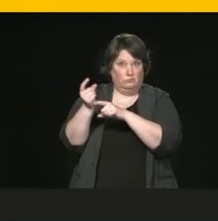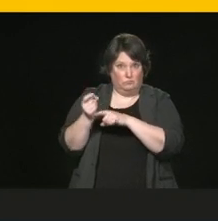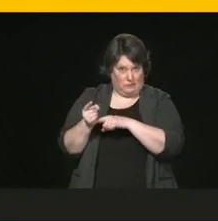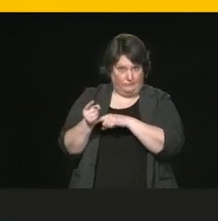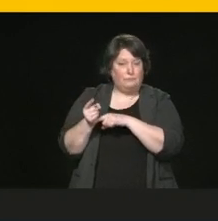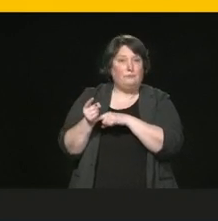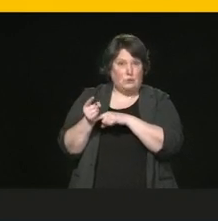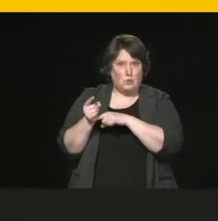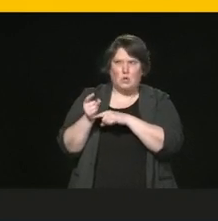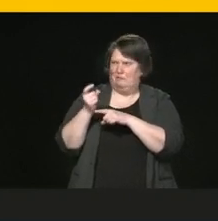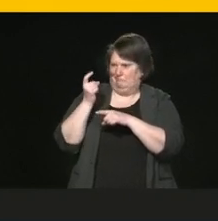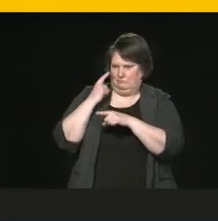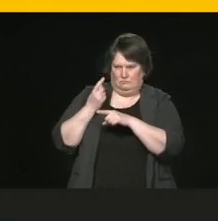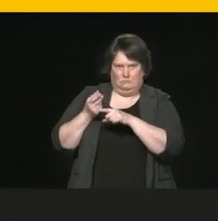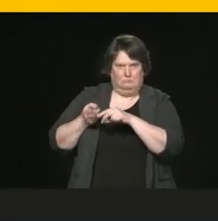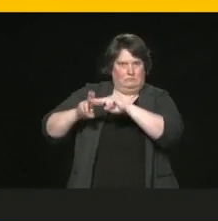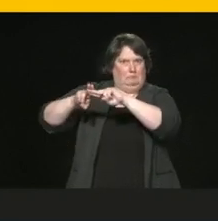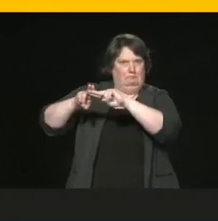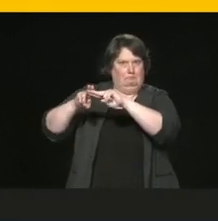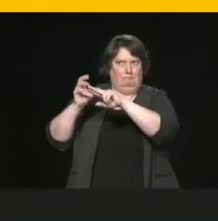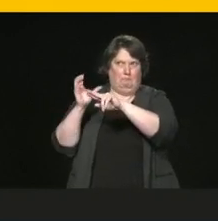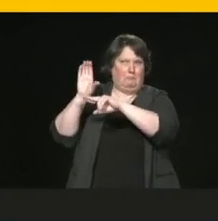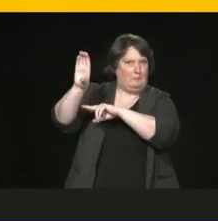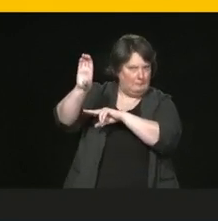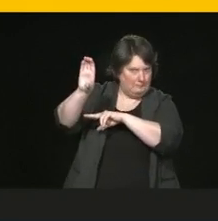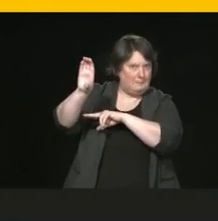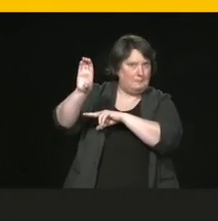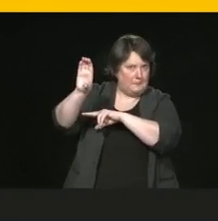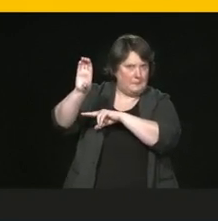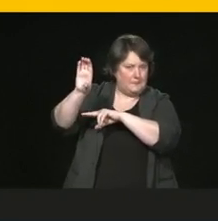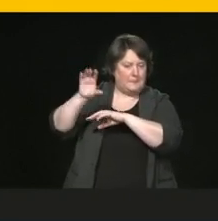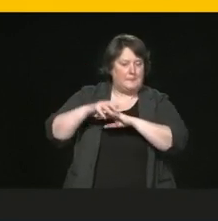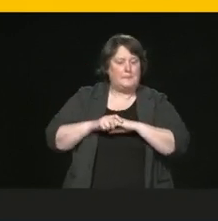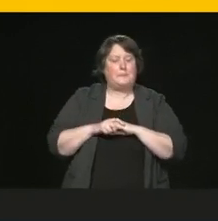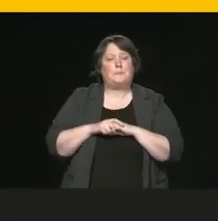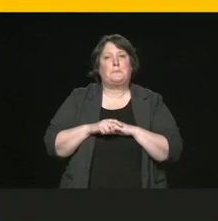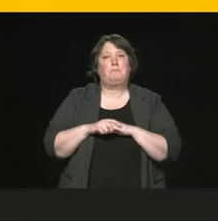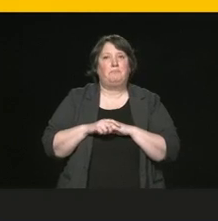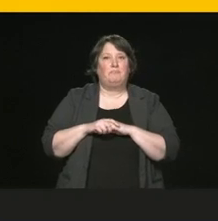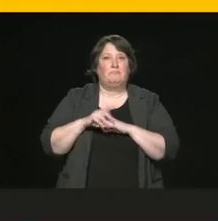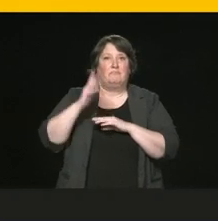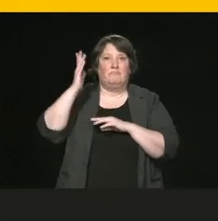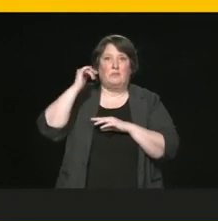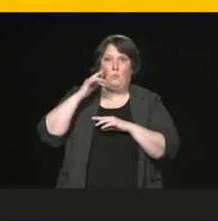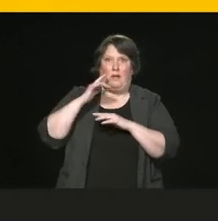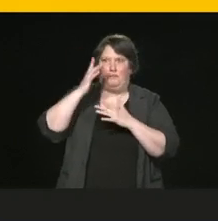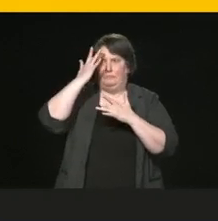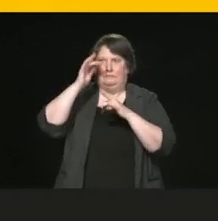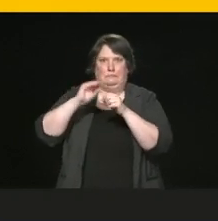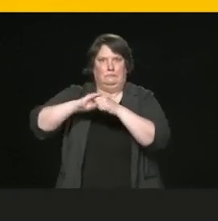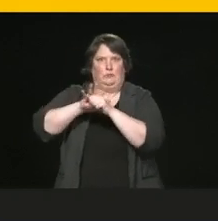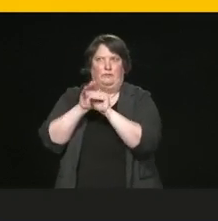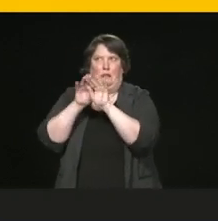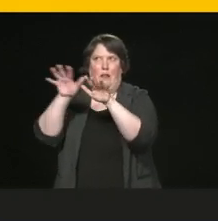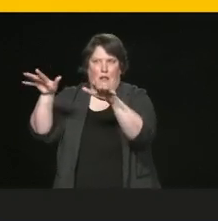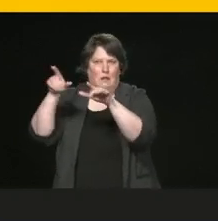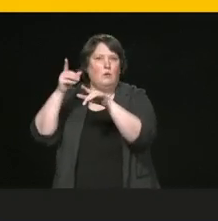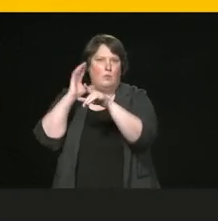THE ORDER OF $10 MILLION PER YEAR. I KNOW WE RECENTLY INCREASED OUR CONTRIBUTION AS A RESULT OF